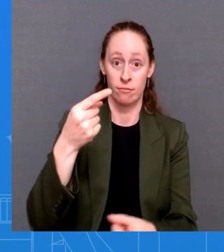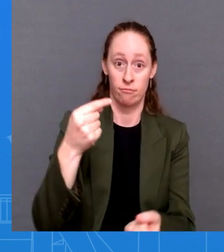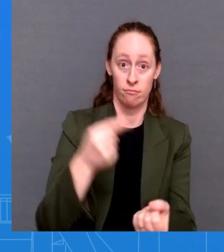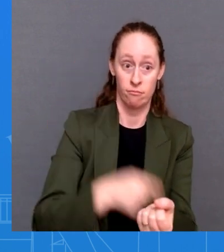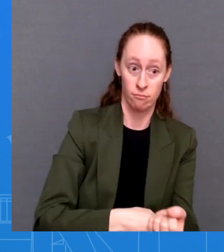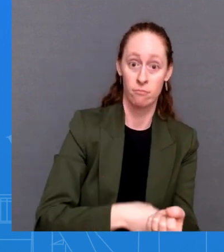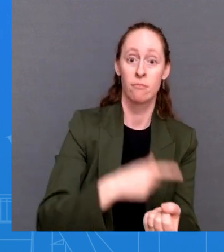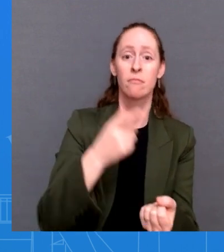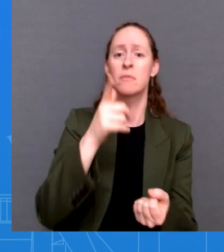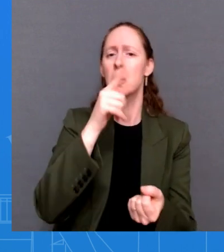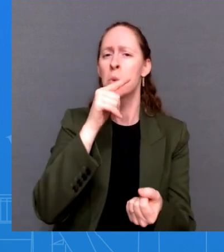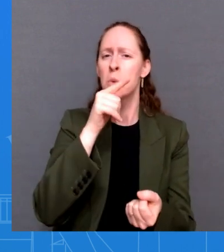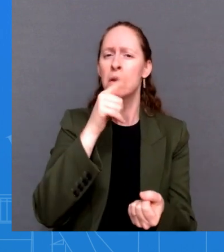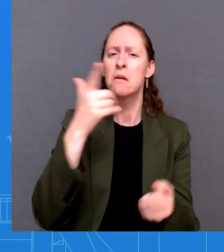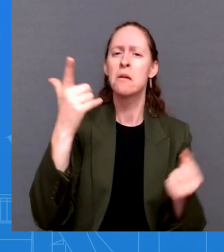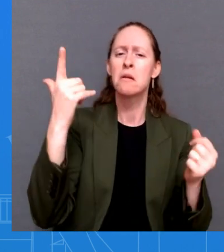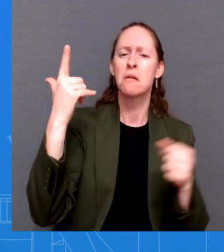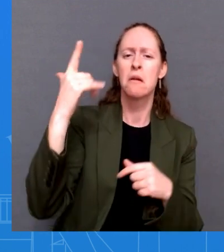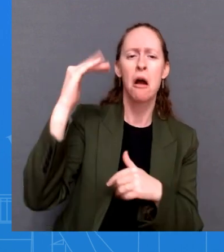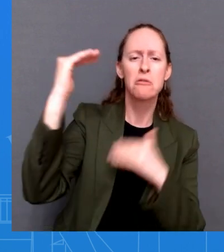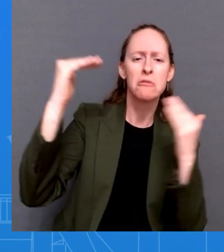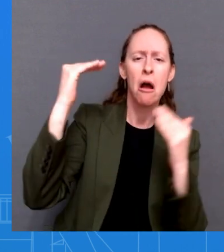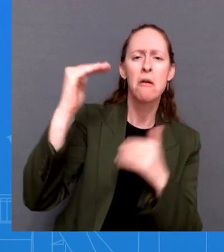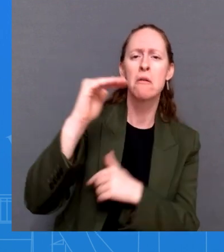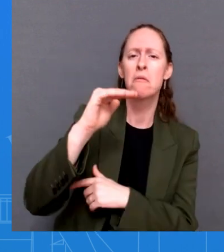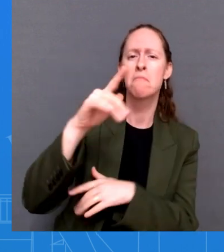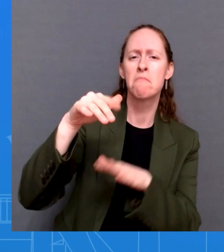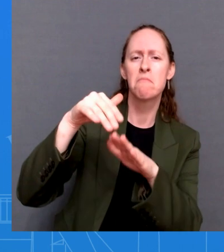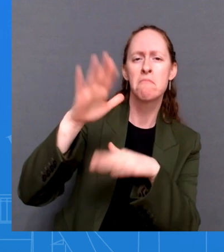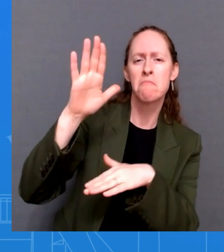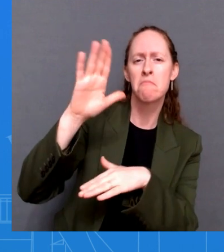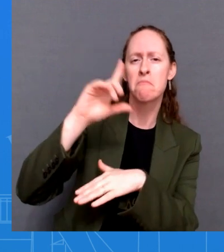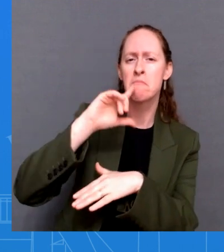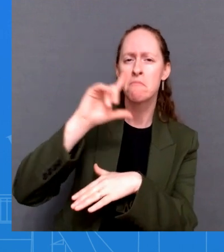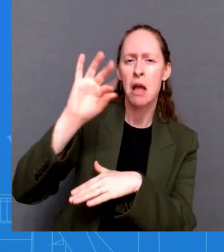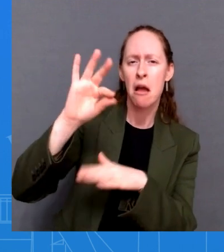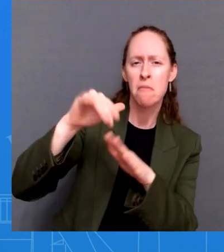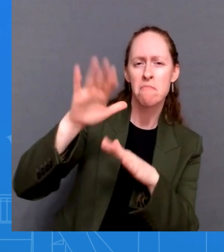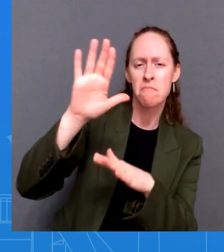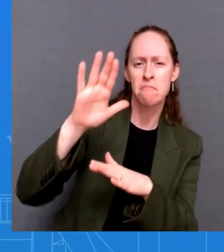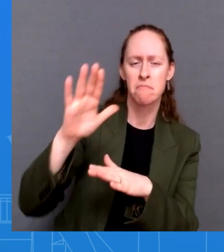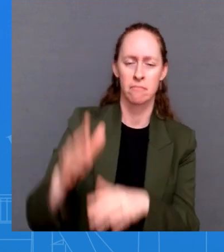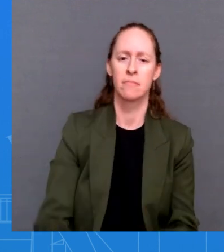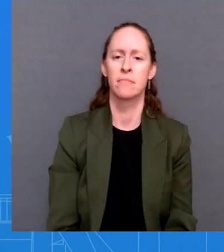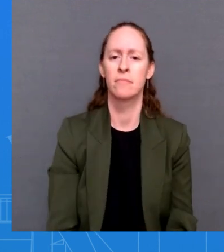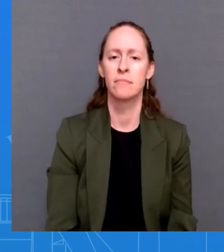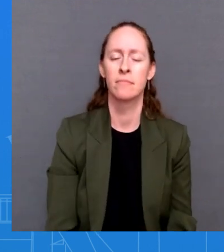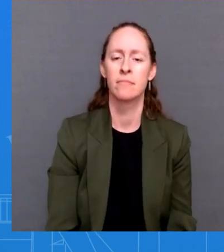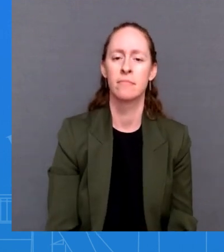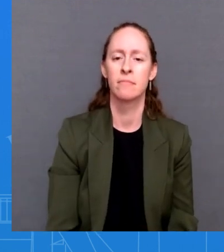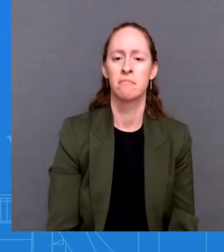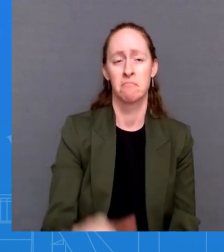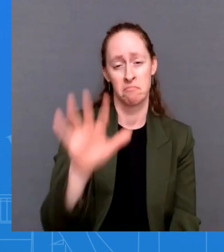with around 53 percent of first doses administered in this age group so far. The majority of first dose recipients,